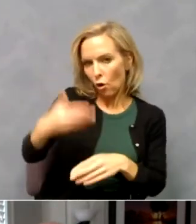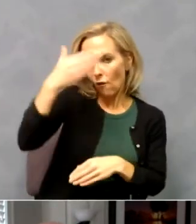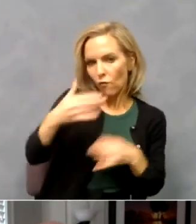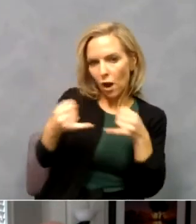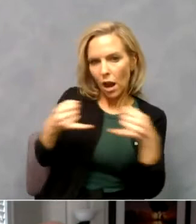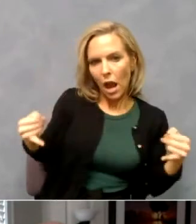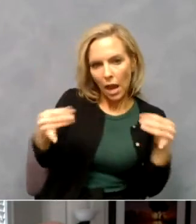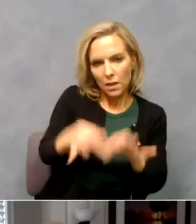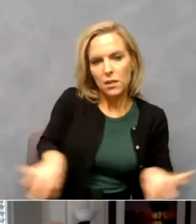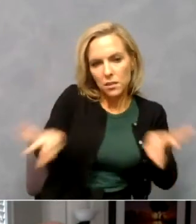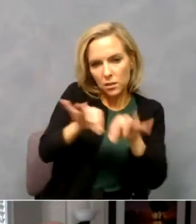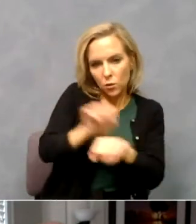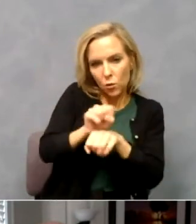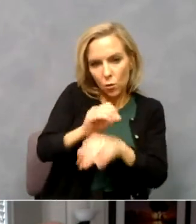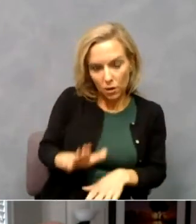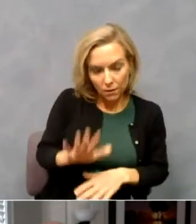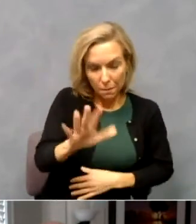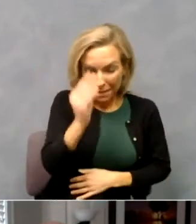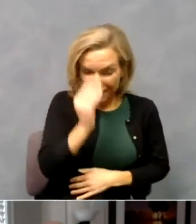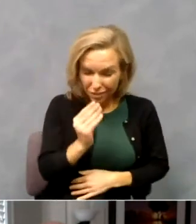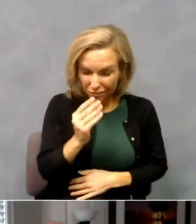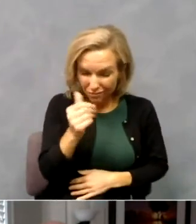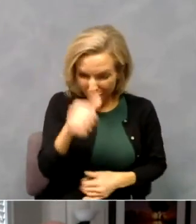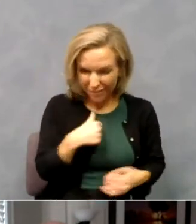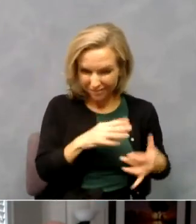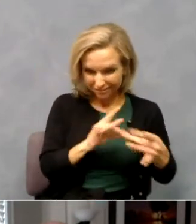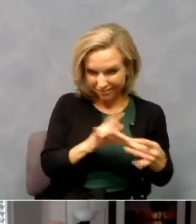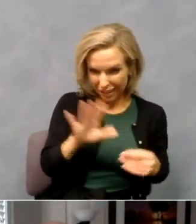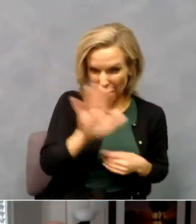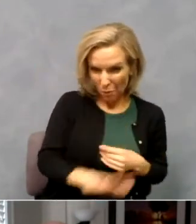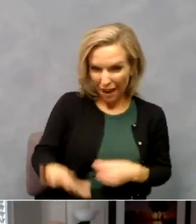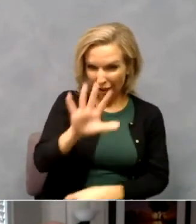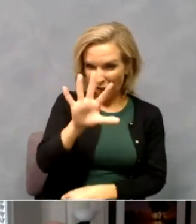Now I told you that there's about 50 million doses. Potentially, there are